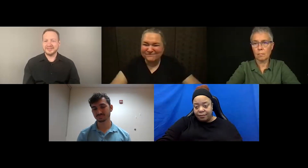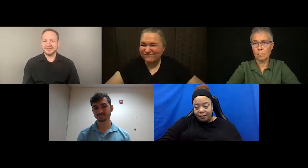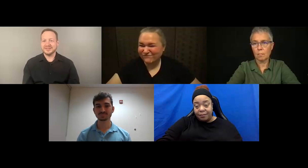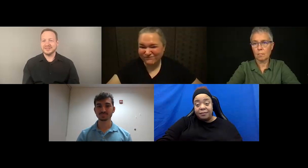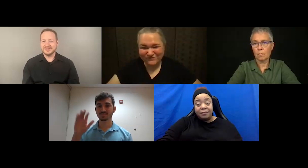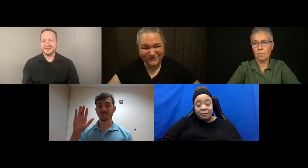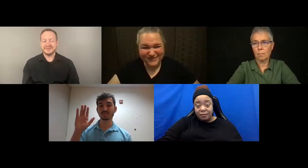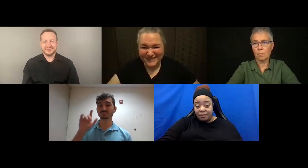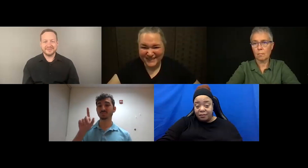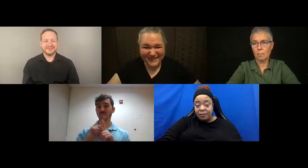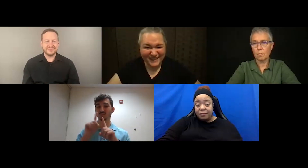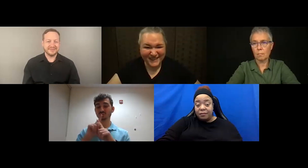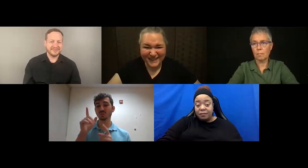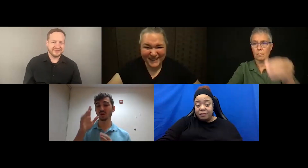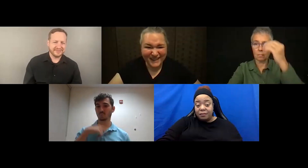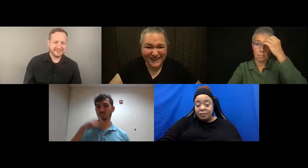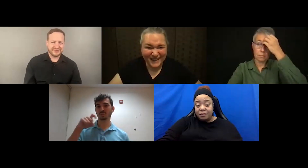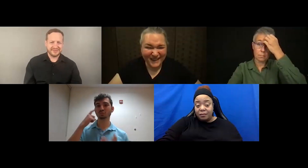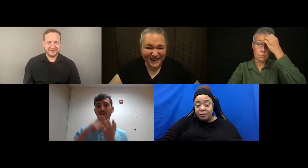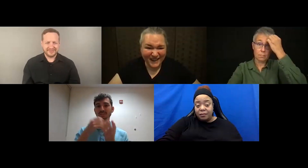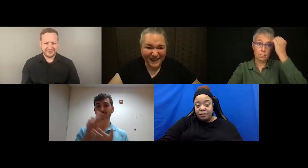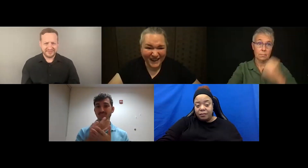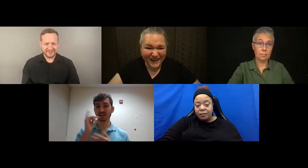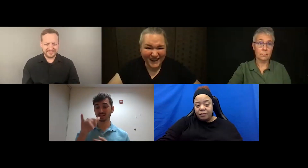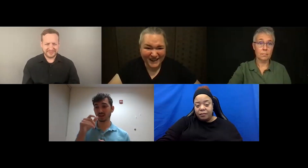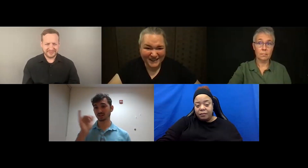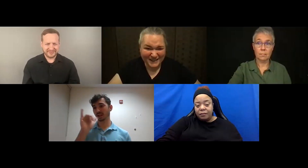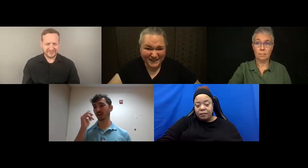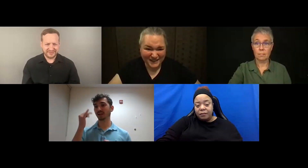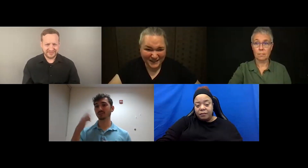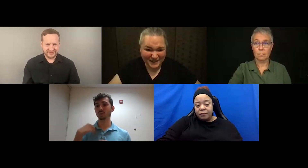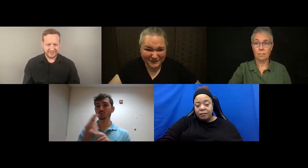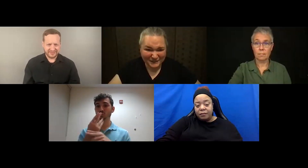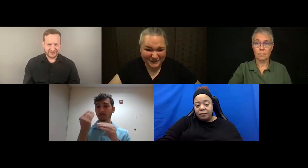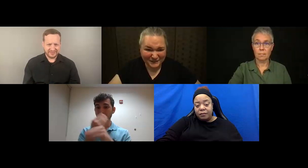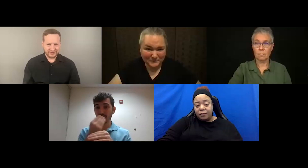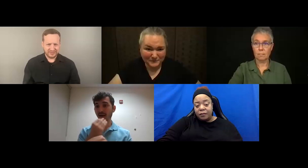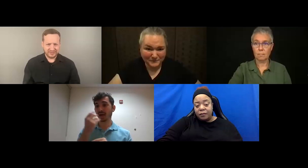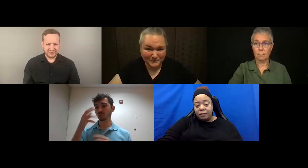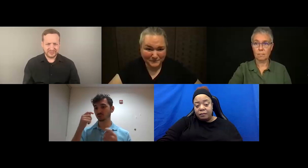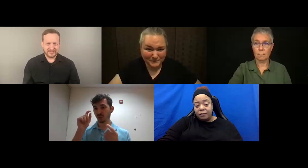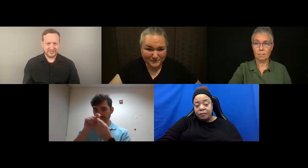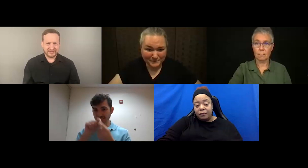Signs that suit their setting. AI has to recognize this too!